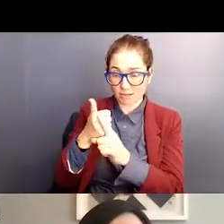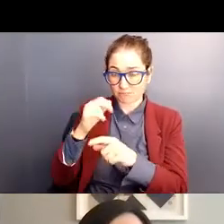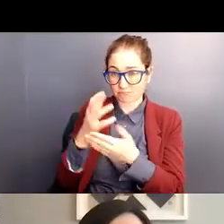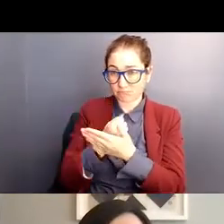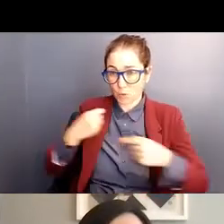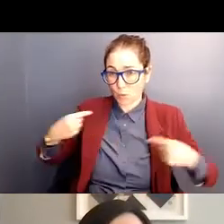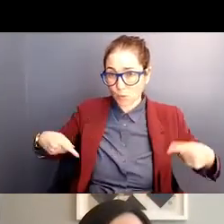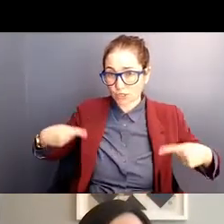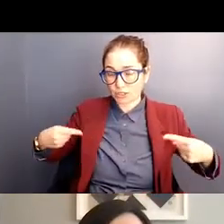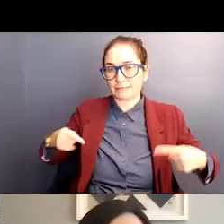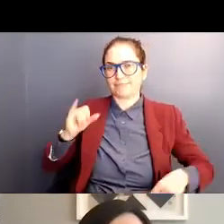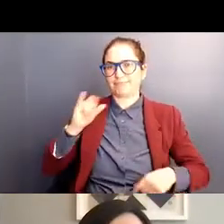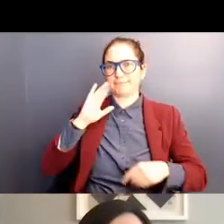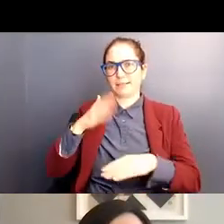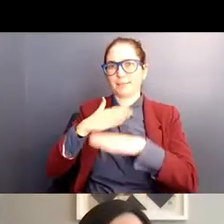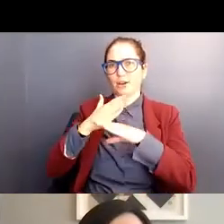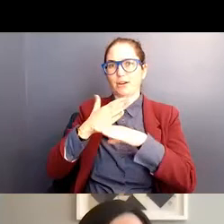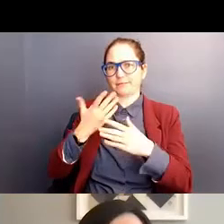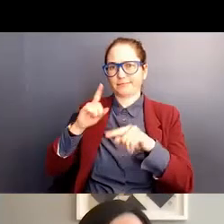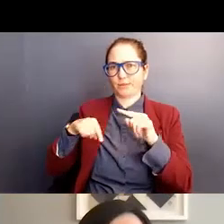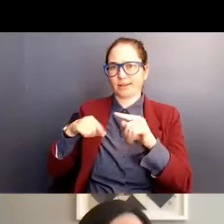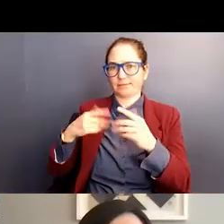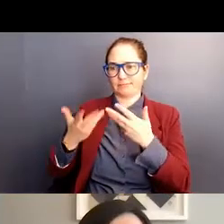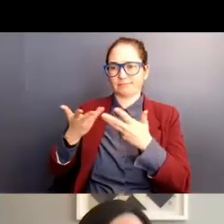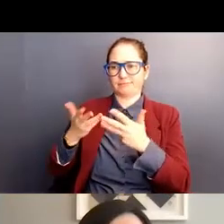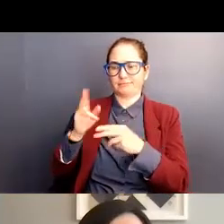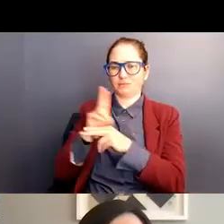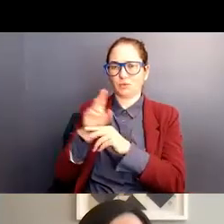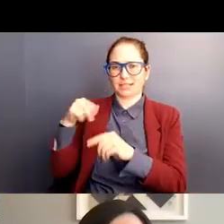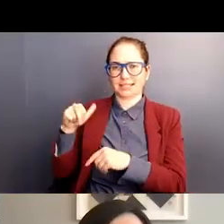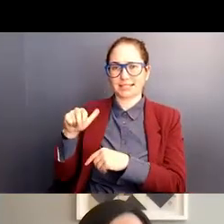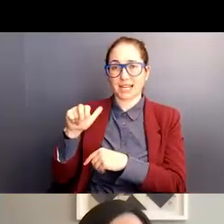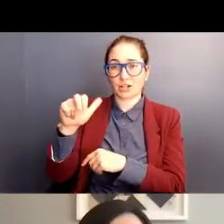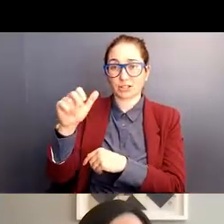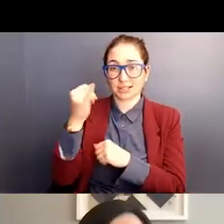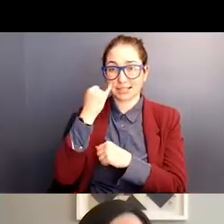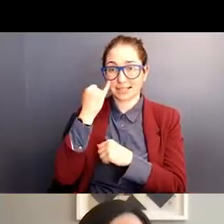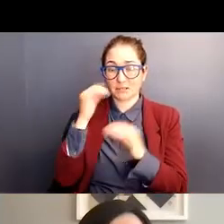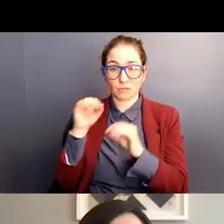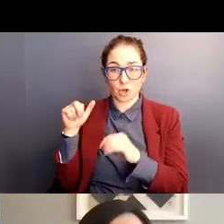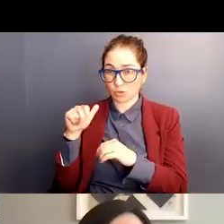to have a huge barrier in order to get to where you need to go. If you don't have stairs and everything is accessible, then you're a